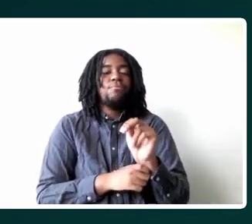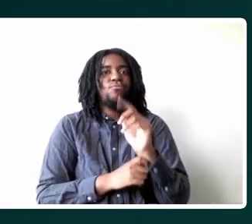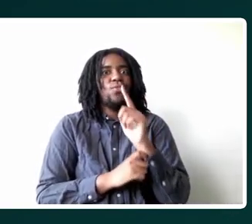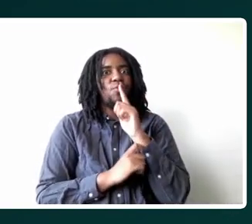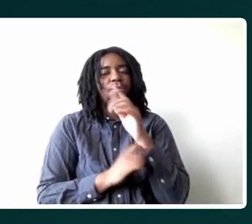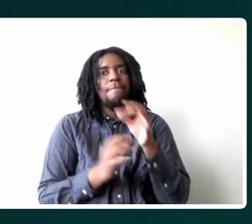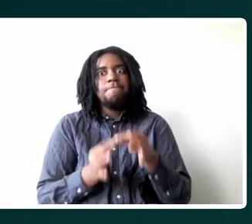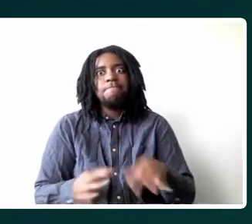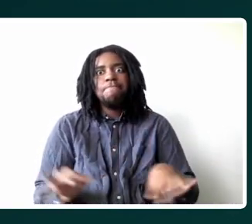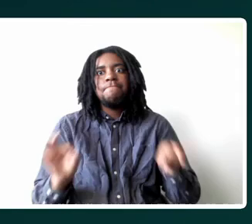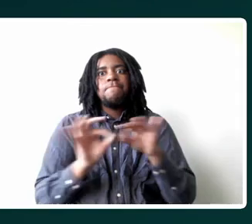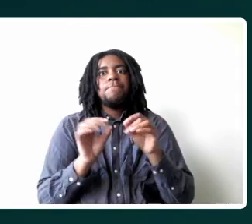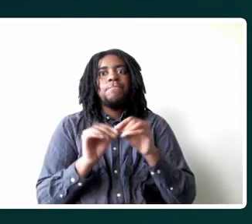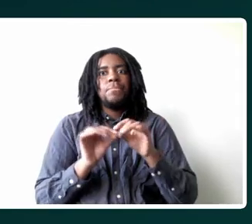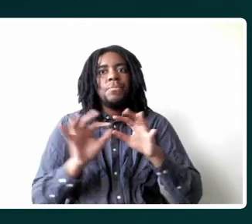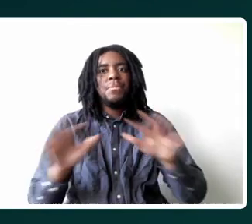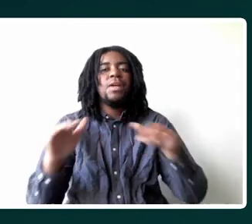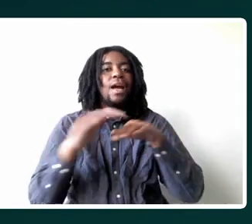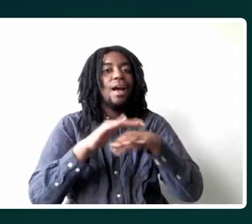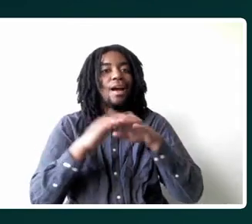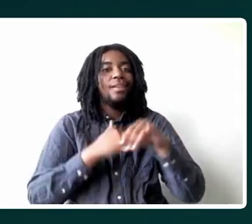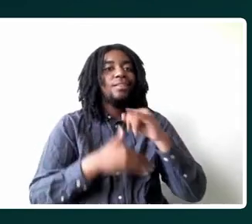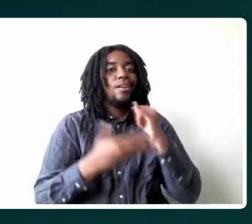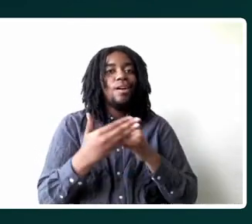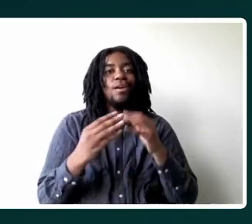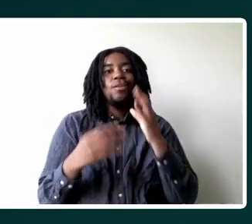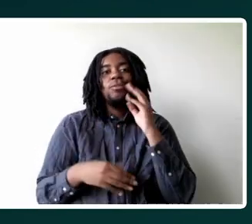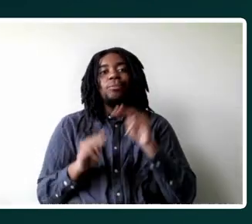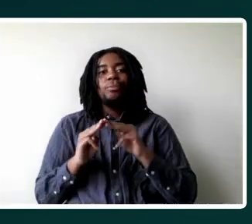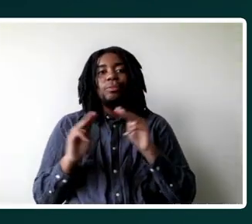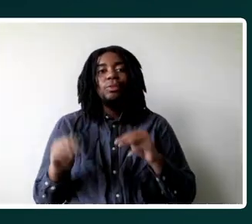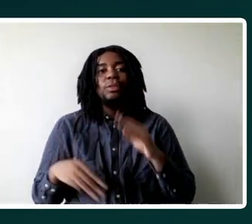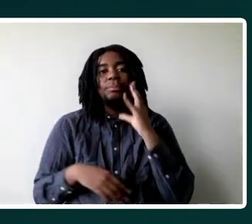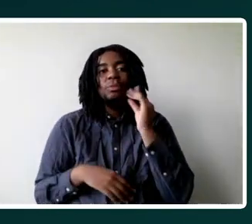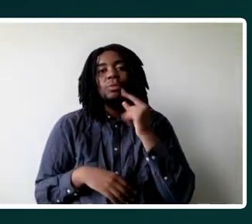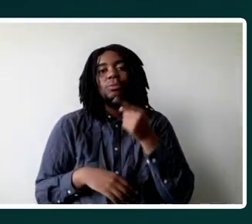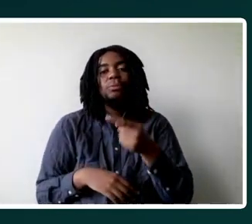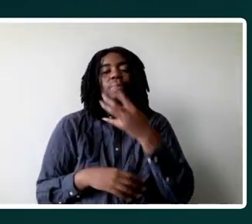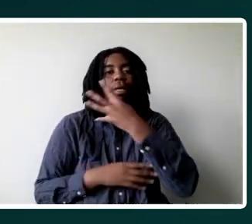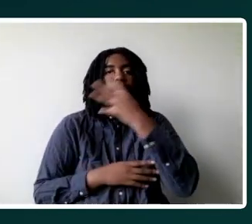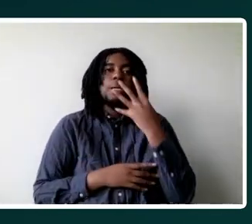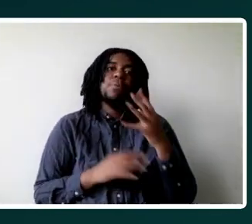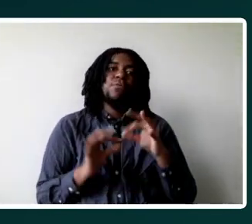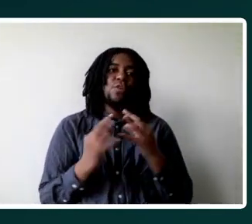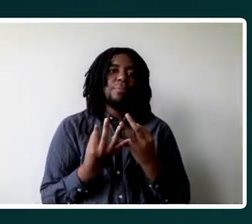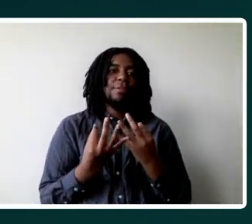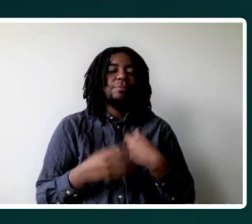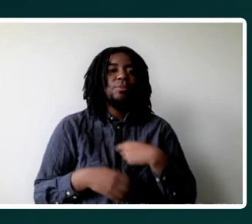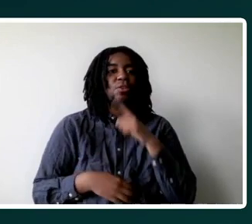access to the arts and museum experience to our immigrant families. I am honored and overjoyed to